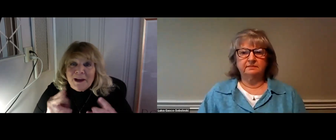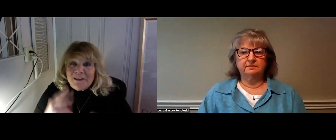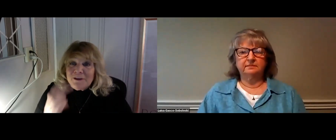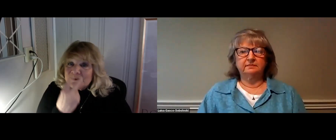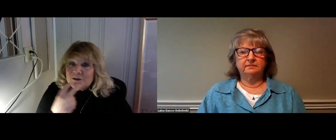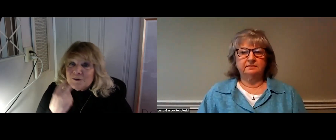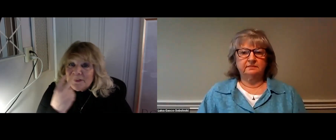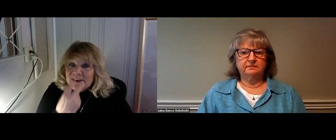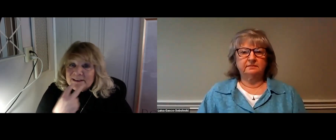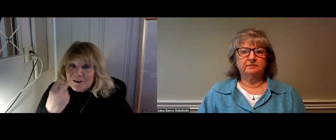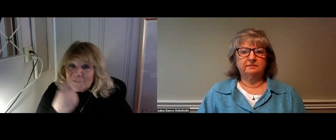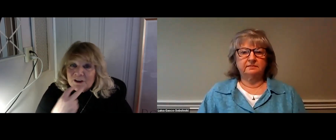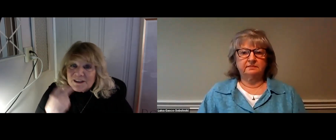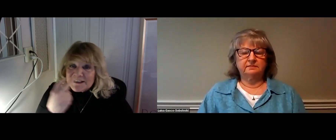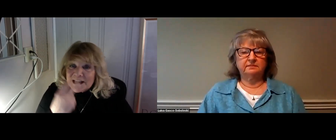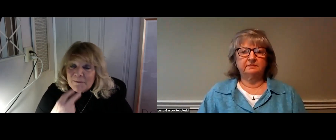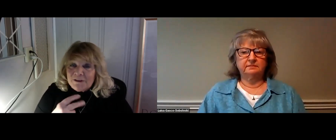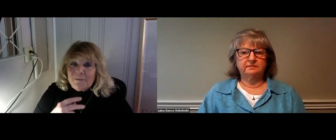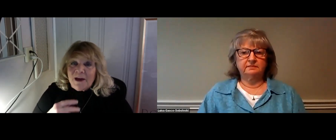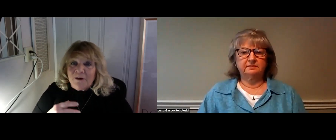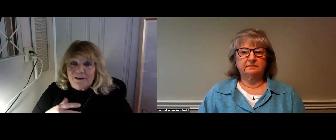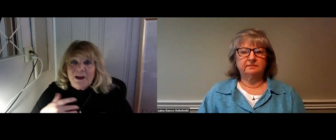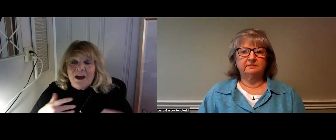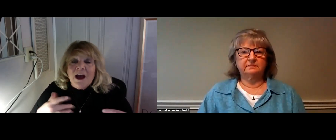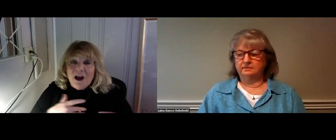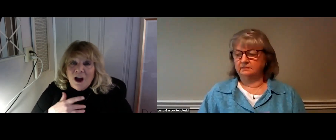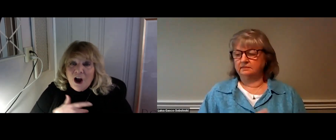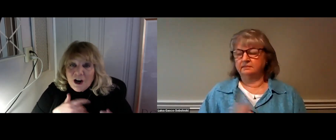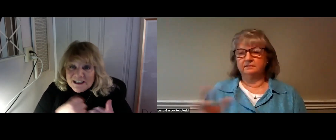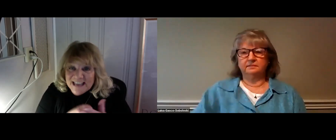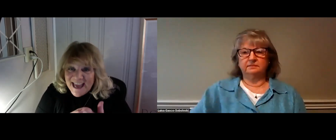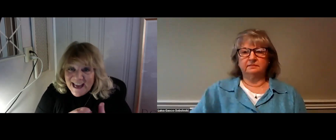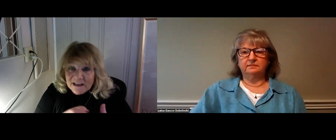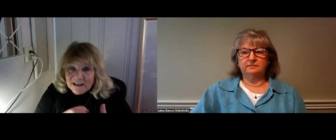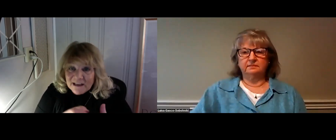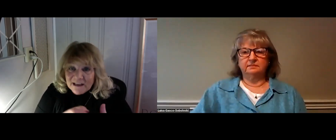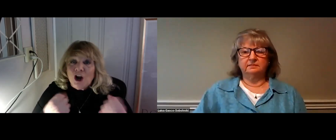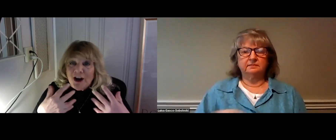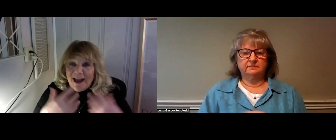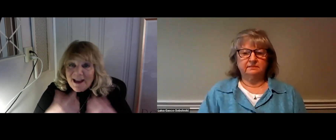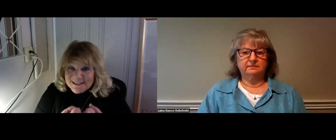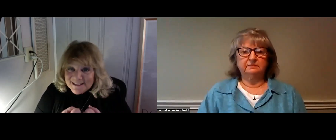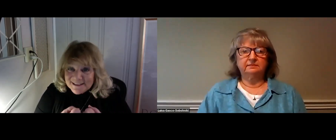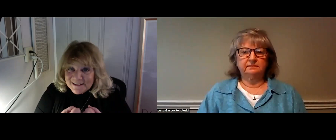those two things look the same on the mouth - heart attack - car accident.